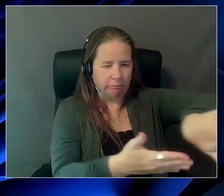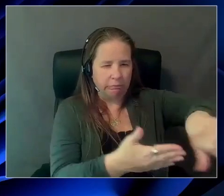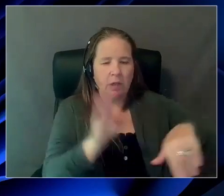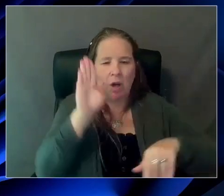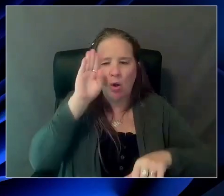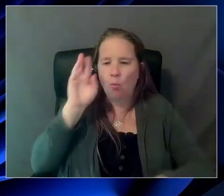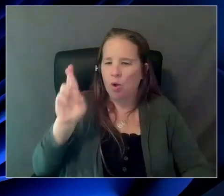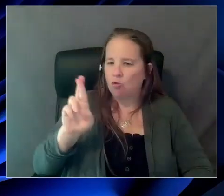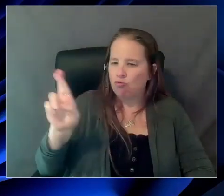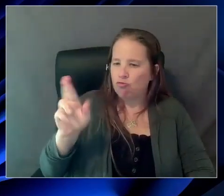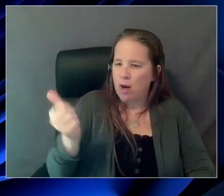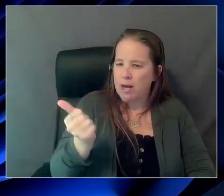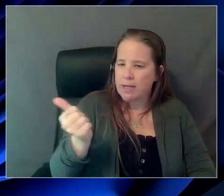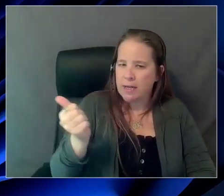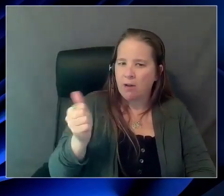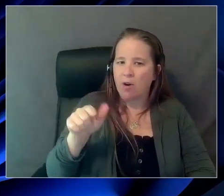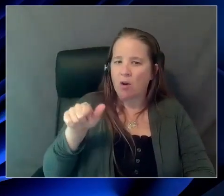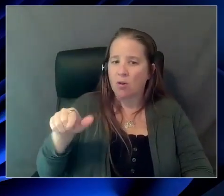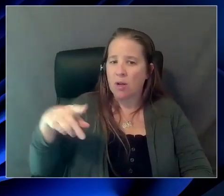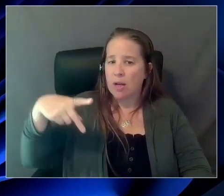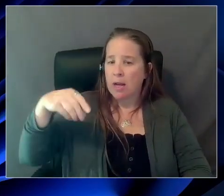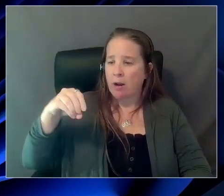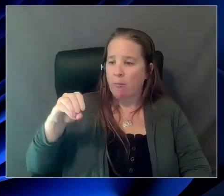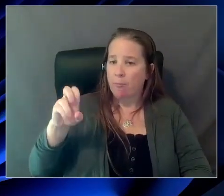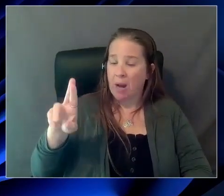right arrow and this power here. I'm going to press enter.